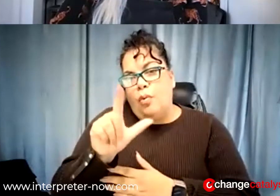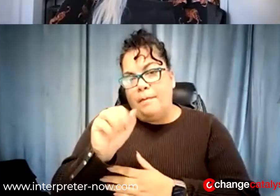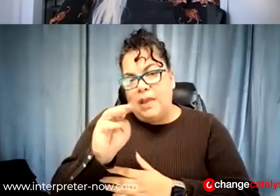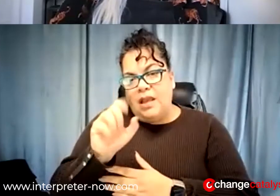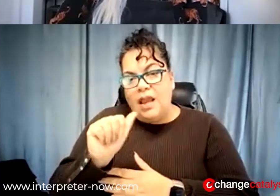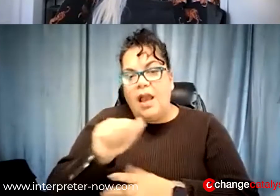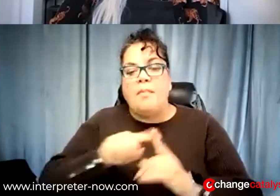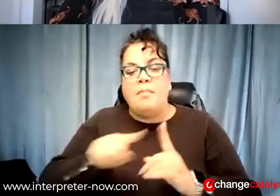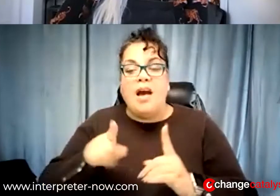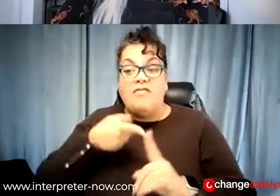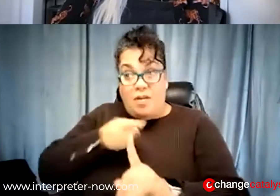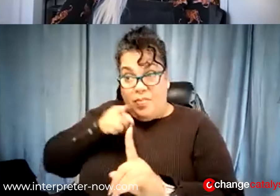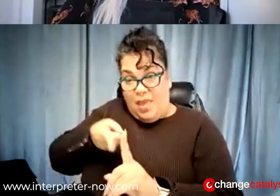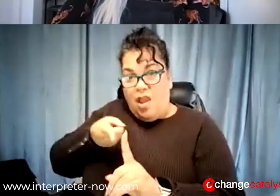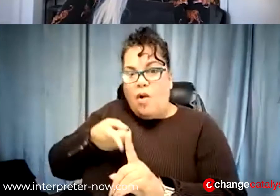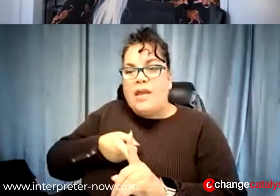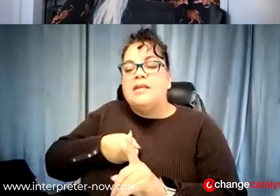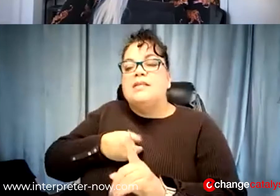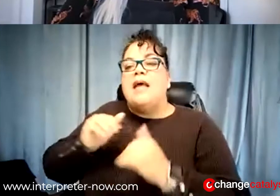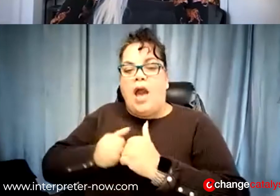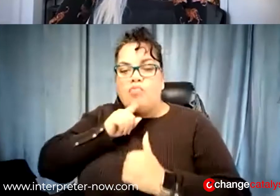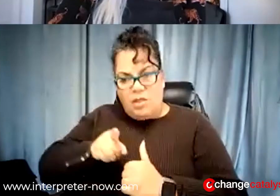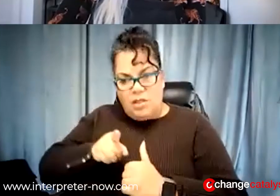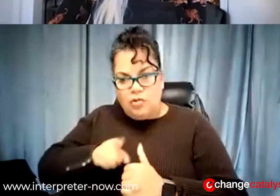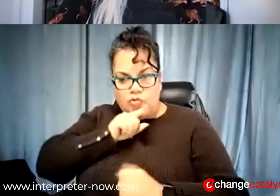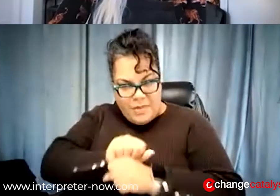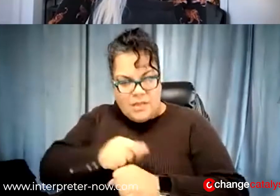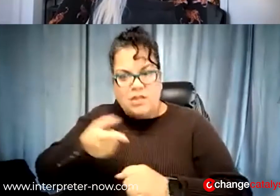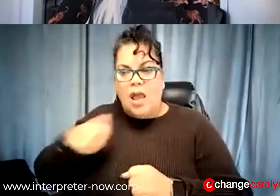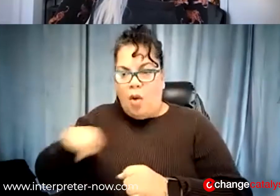And from that foundation of authentically owning and sharing our story, women are connecting